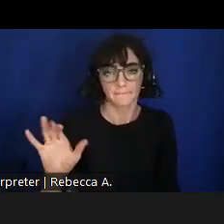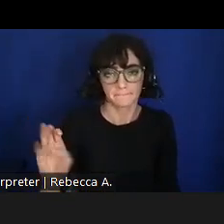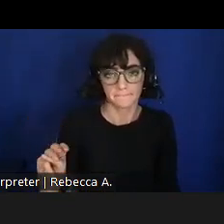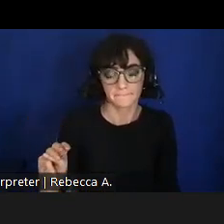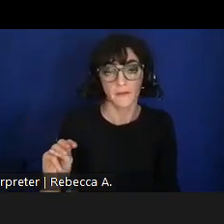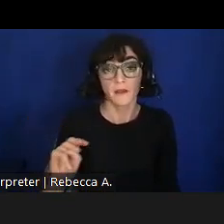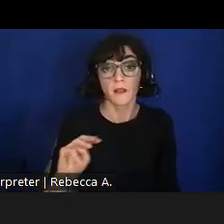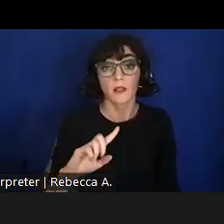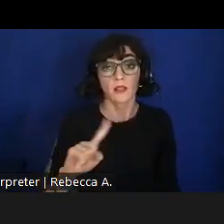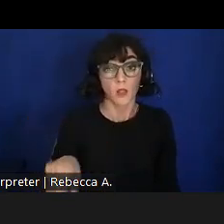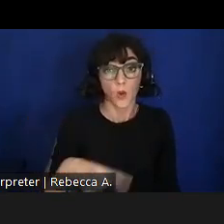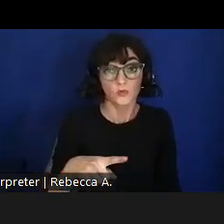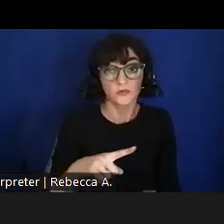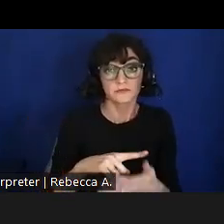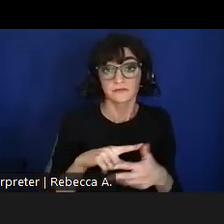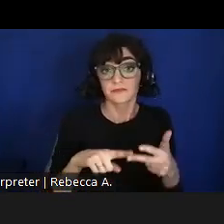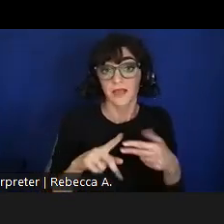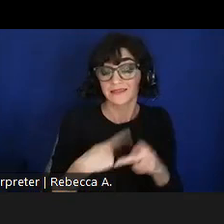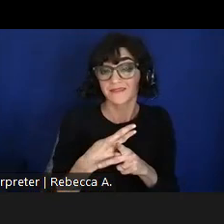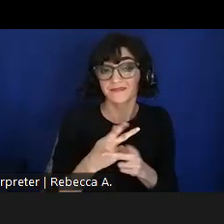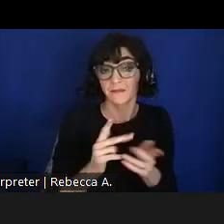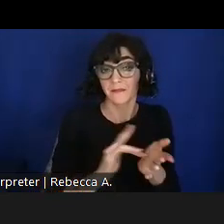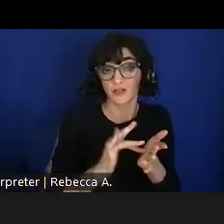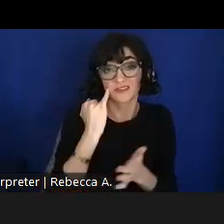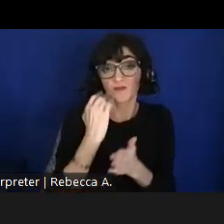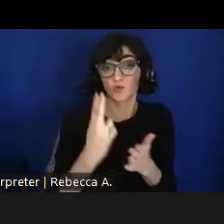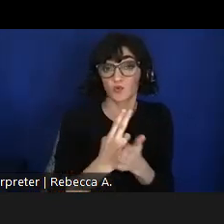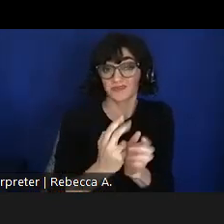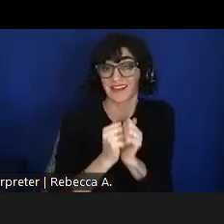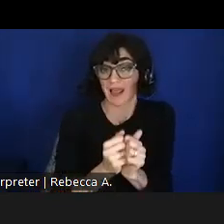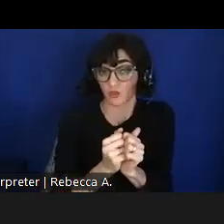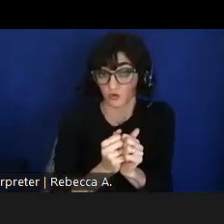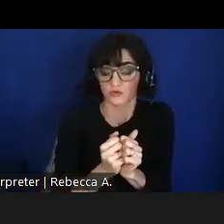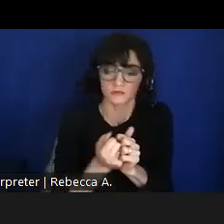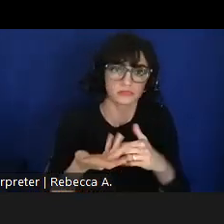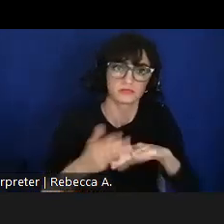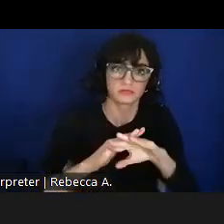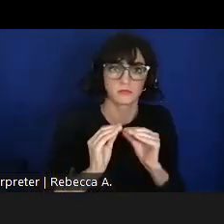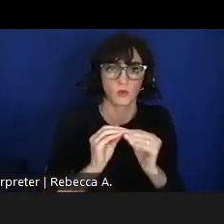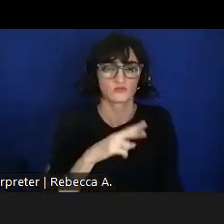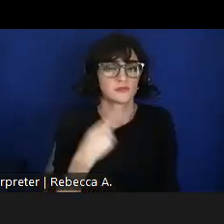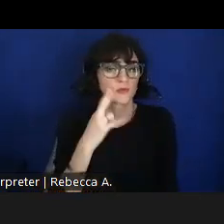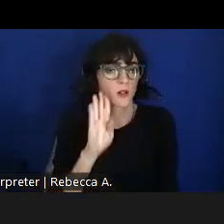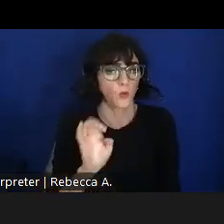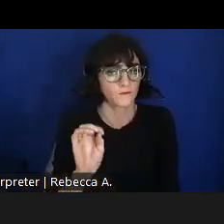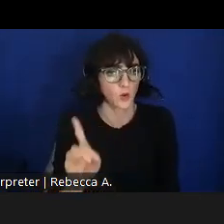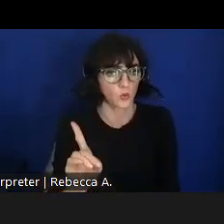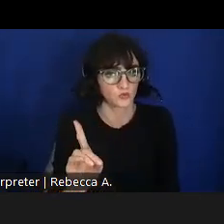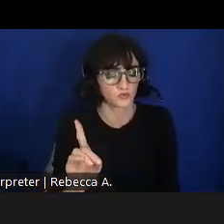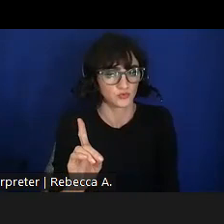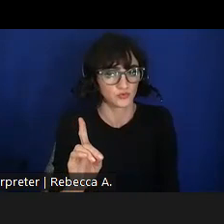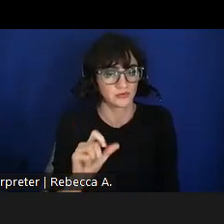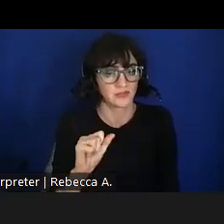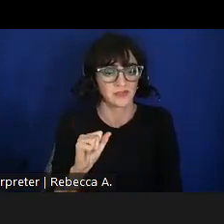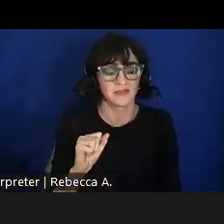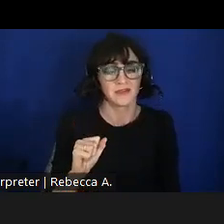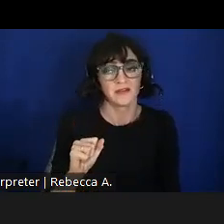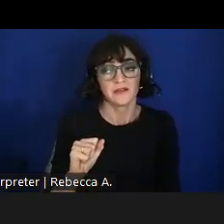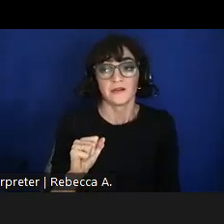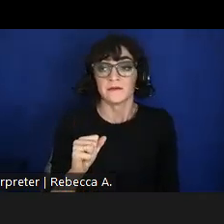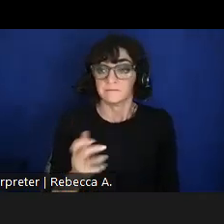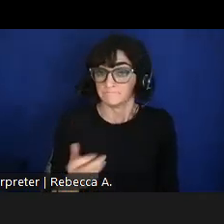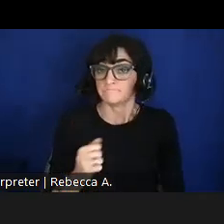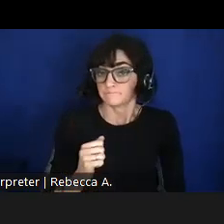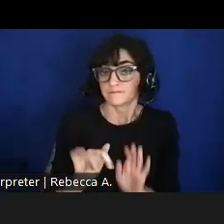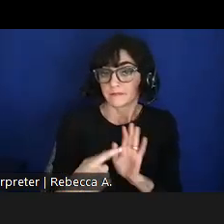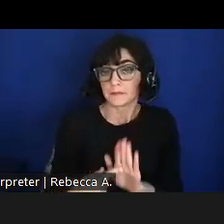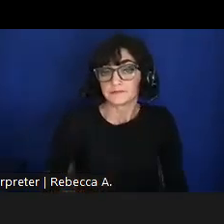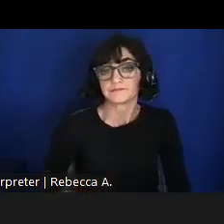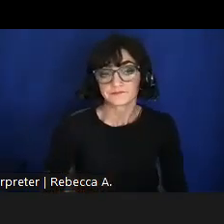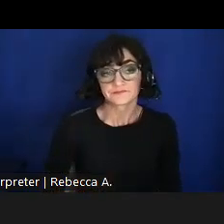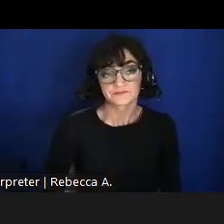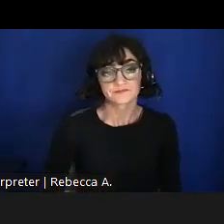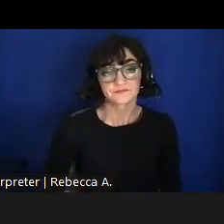together increases the risk of overdose